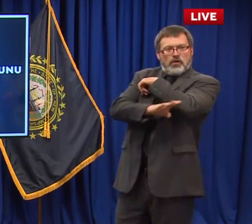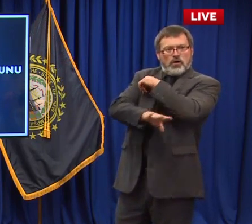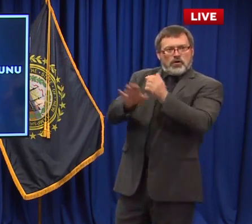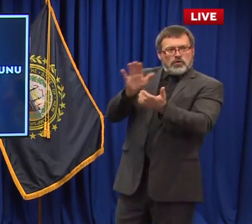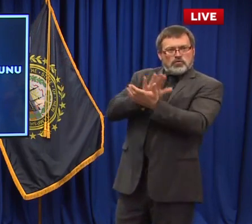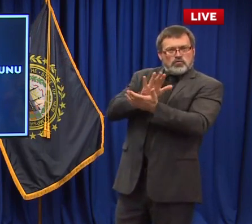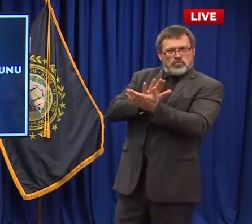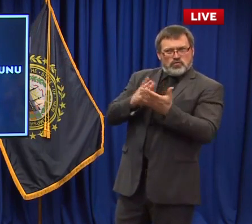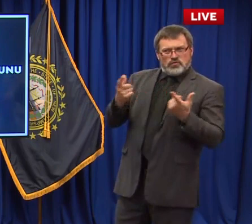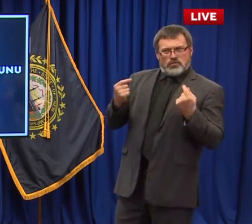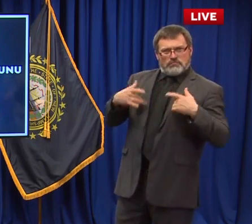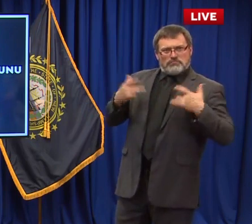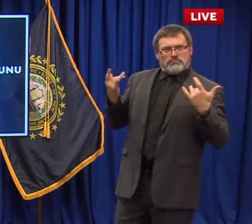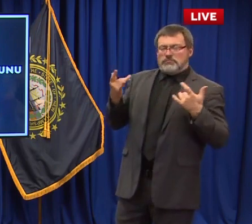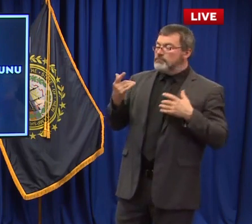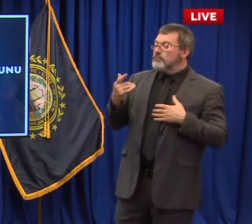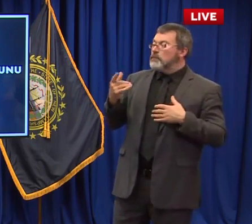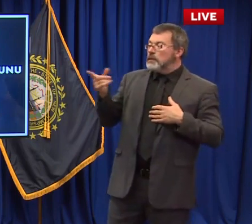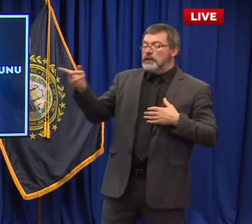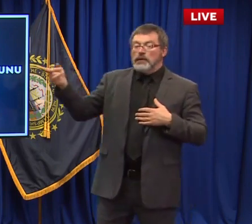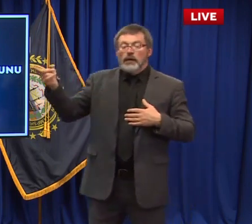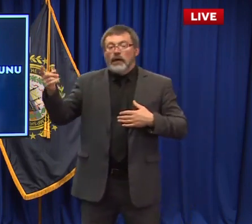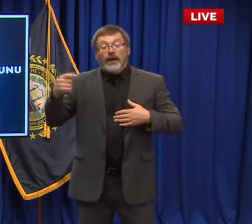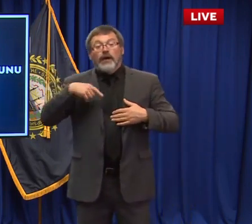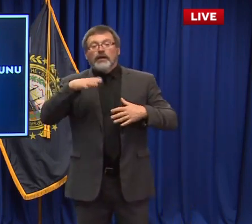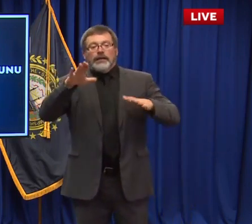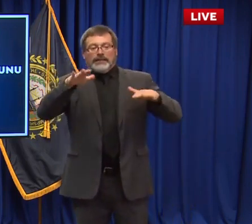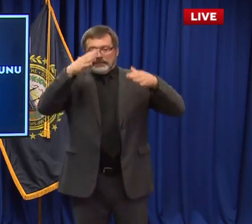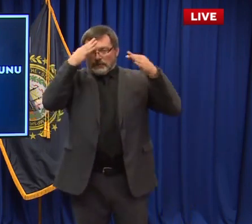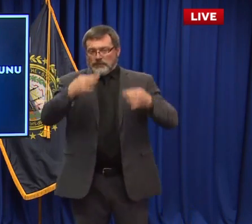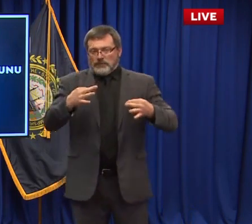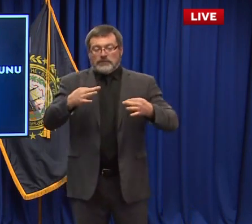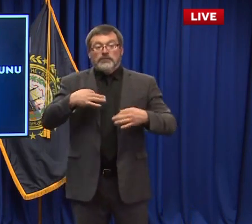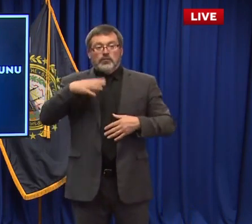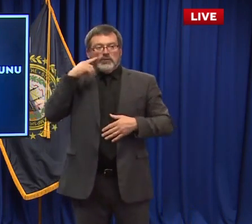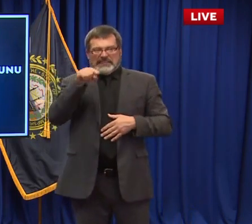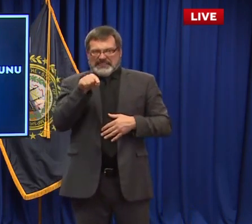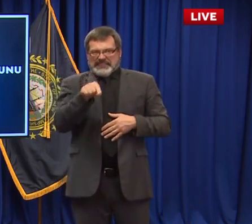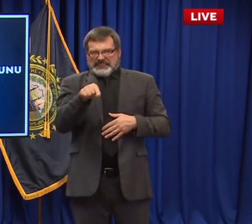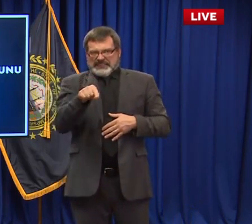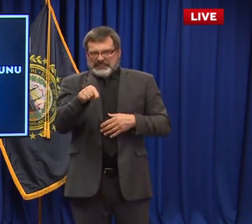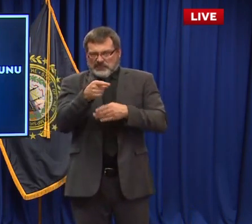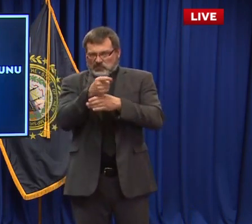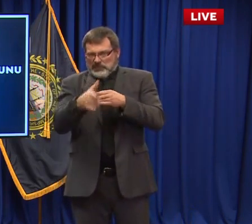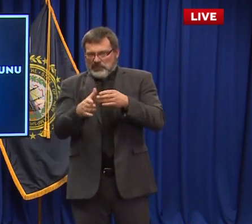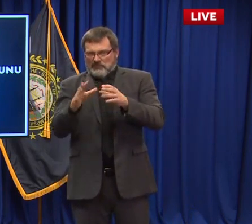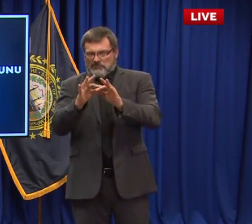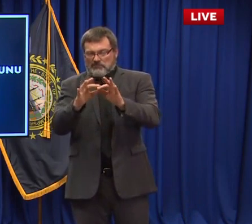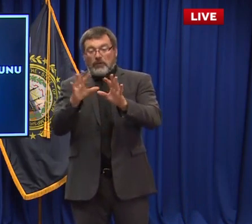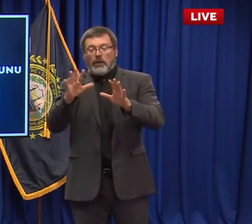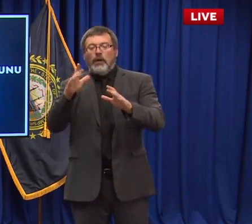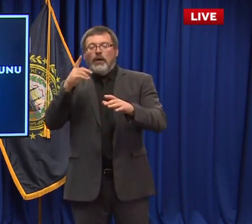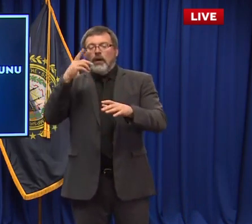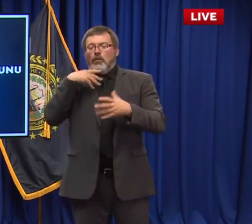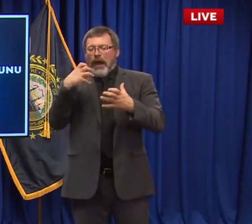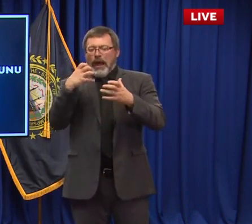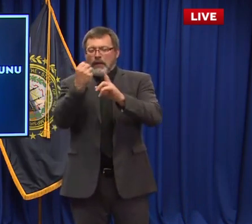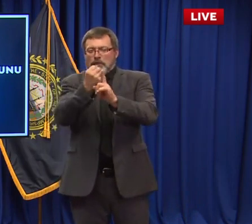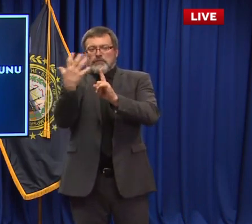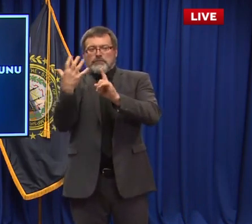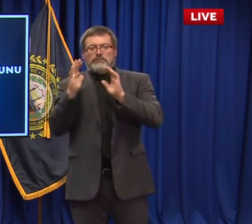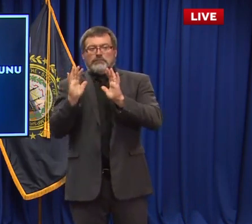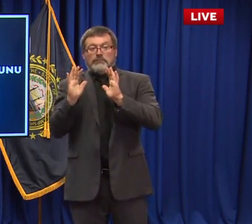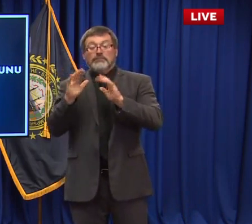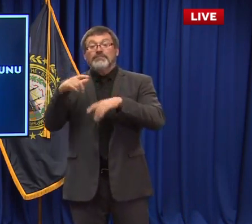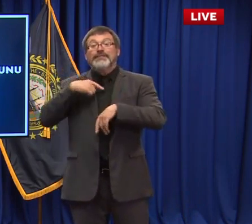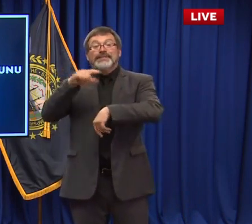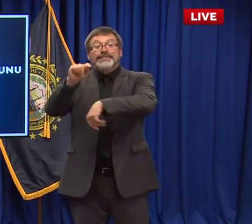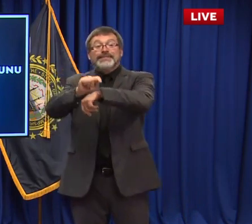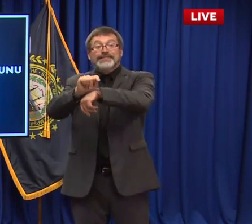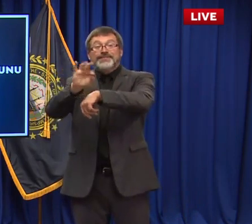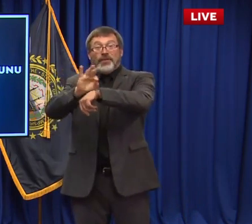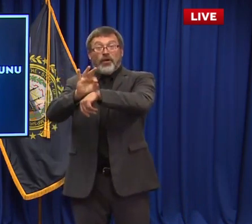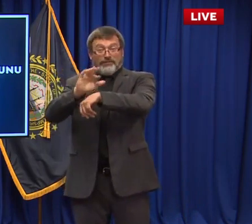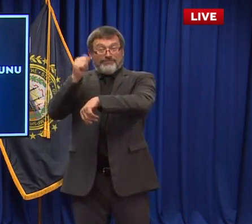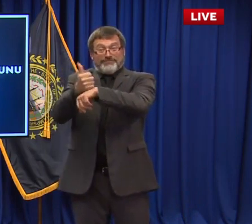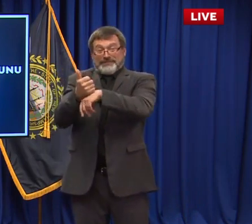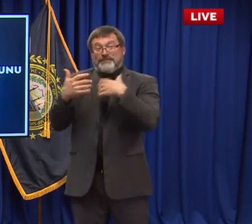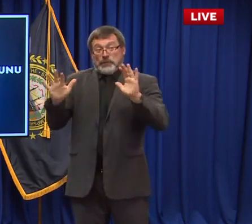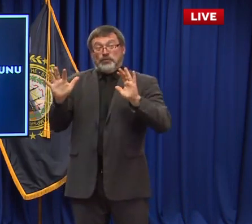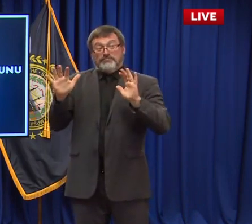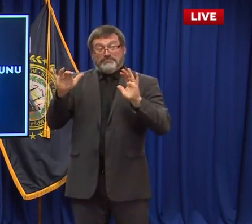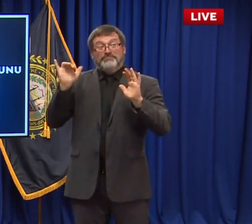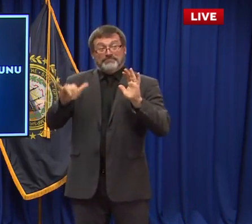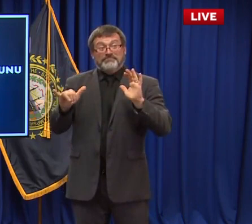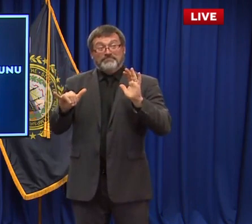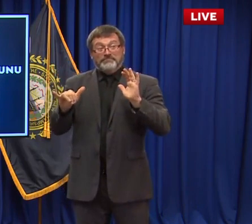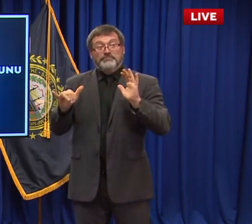I WAS REVIEWING THE SCHOOL GUIDANCE DOCUMENT ALL WEEKEND, LOOKING UP STRUCTURE AND JUST TO TAKE A STEP BACK AND THEN WE WILL LOOK AT WHERE WE ARE GOING FORWARD.